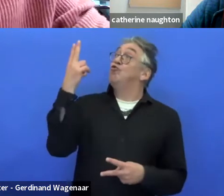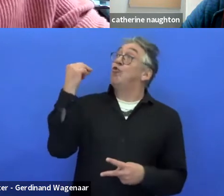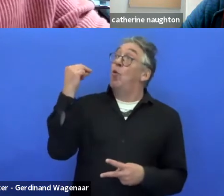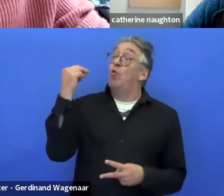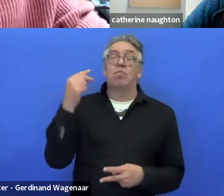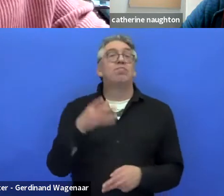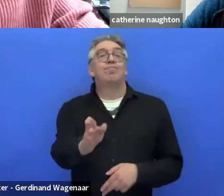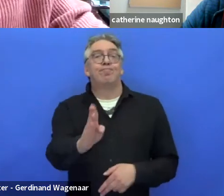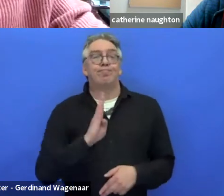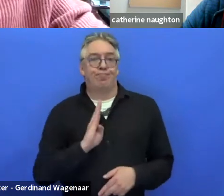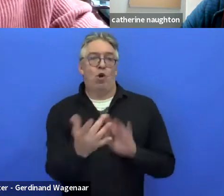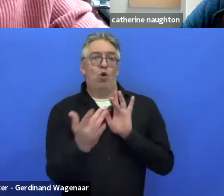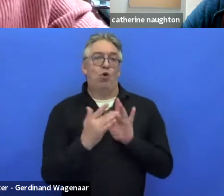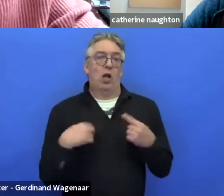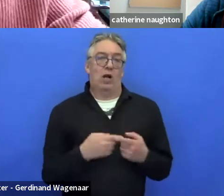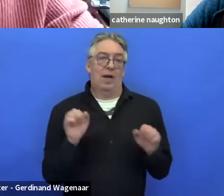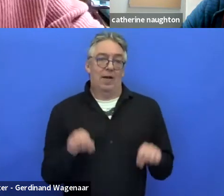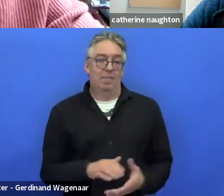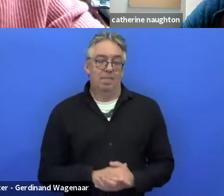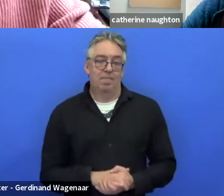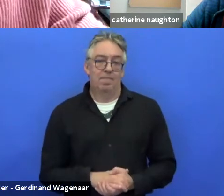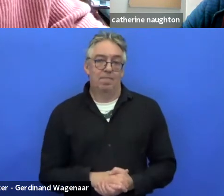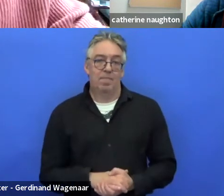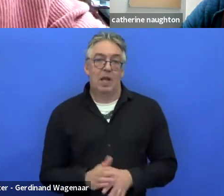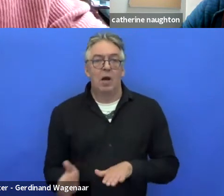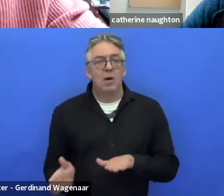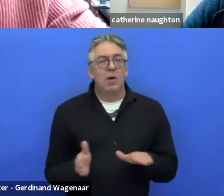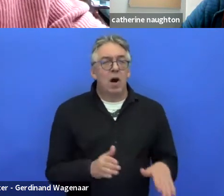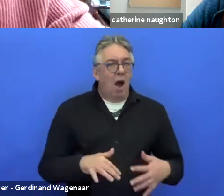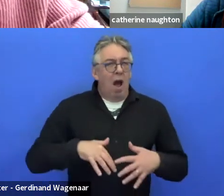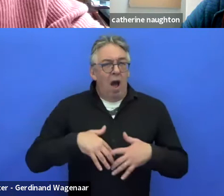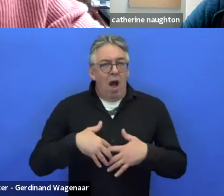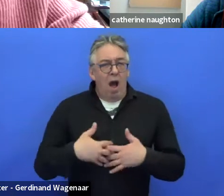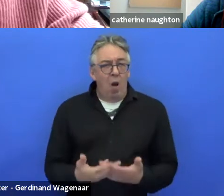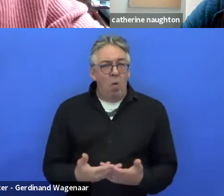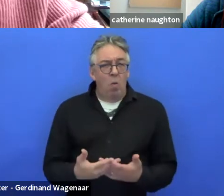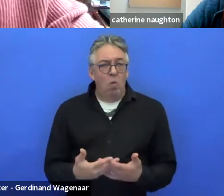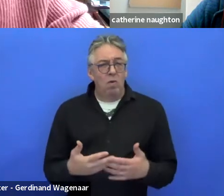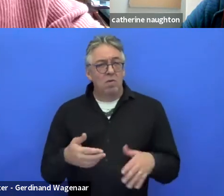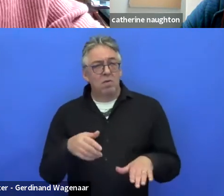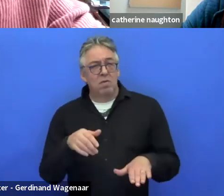How you can submit the complaints? Very easy, You don't need a lawyer to come to the Ombudsman,